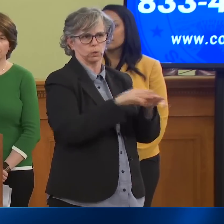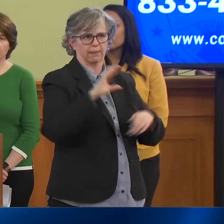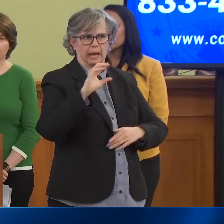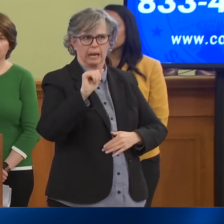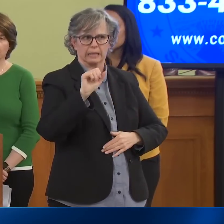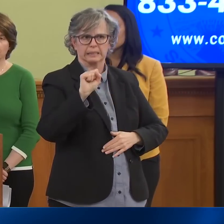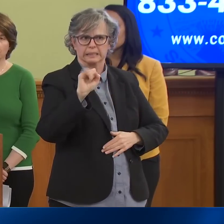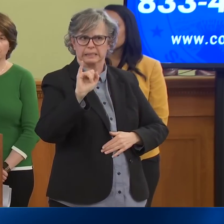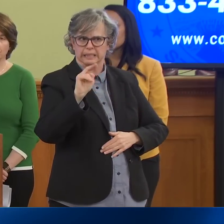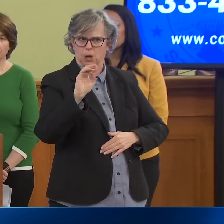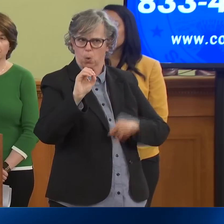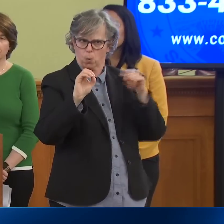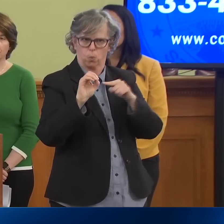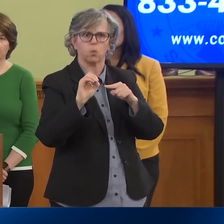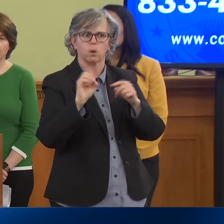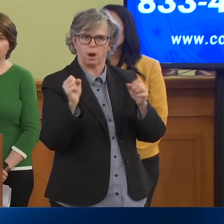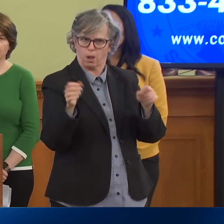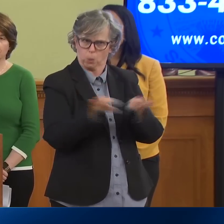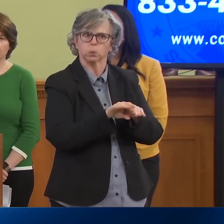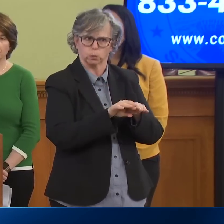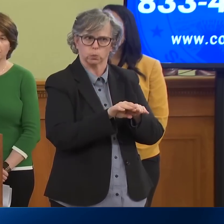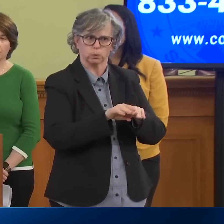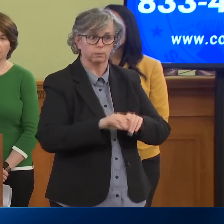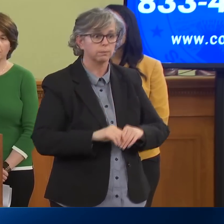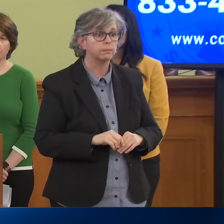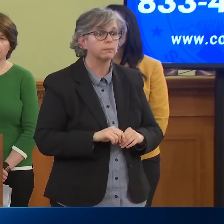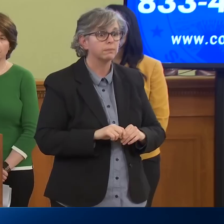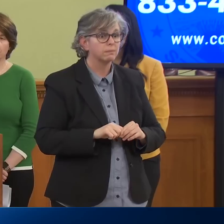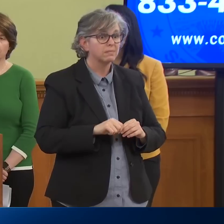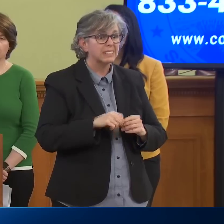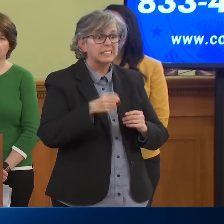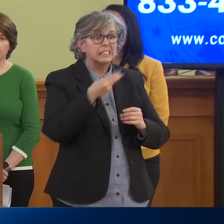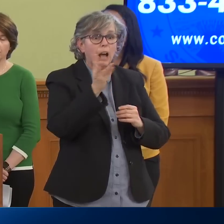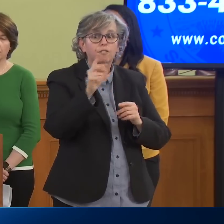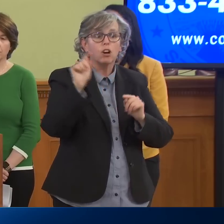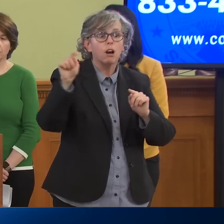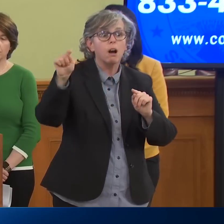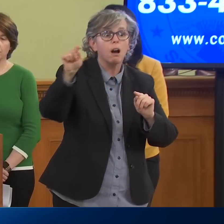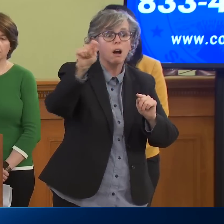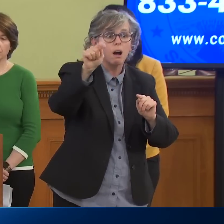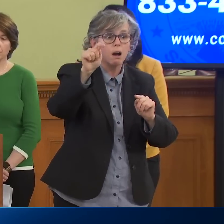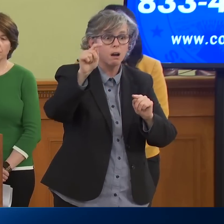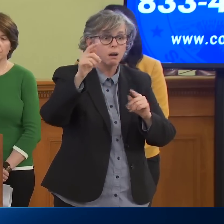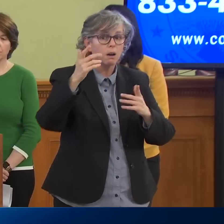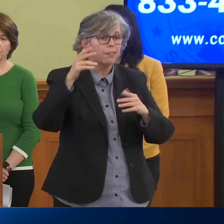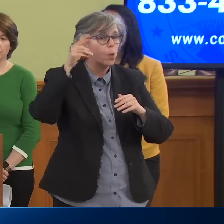WHAT IS GOING ON HERE IN OHIO. THE CASINOS ARE CLOSED.